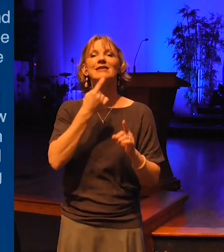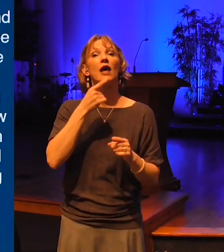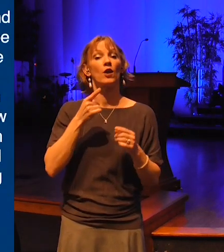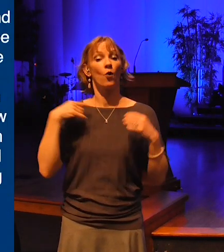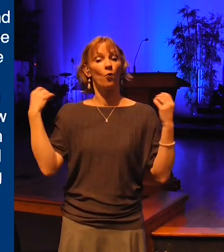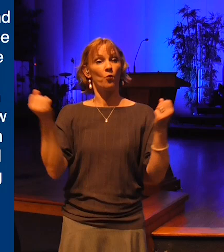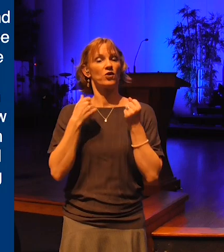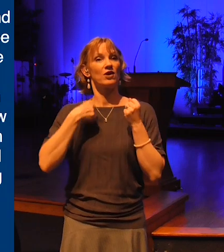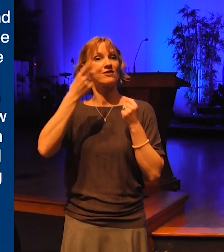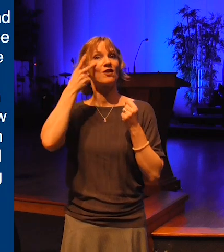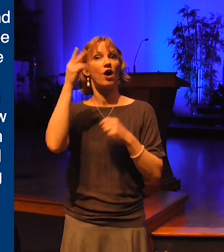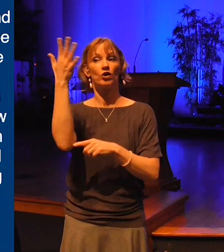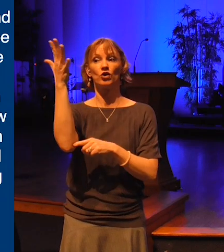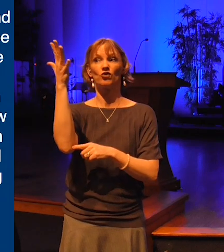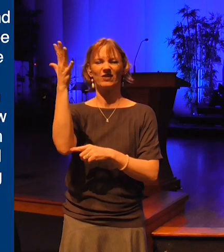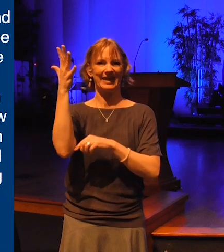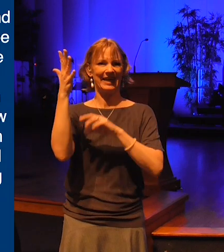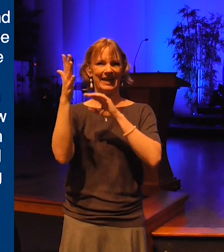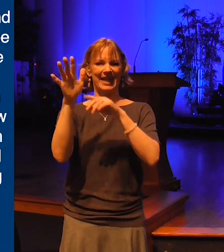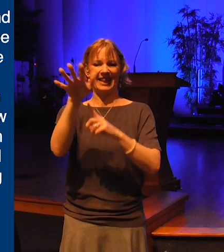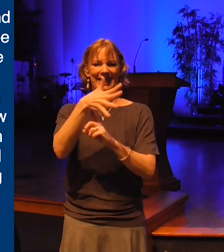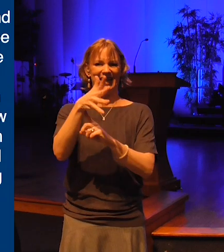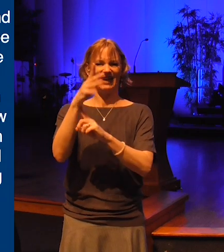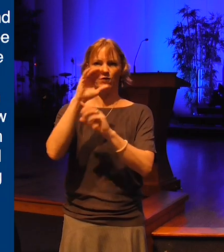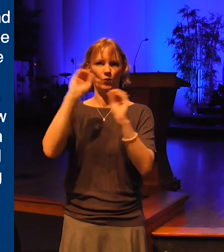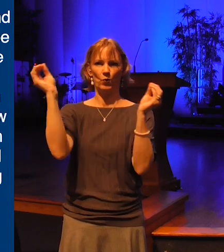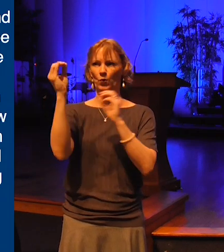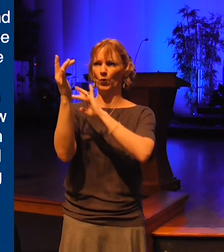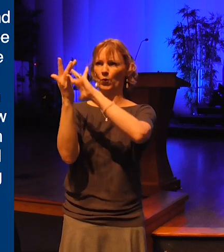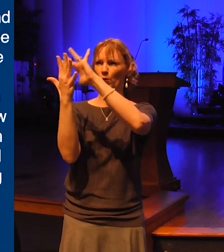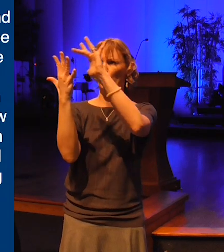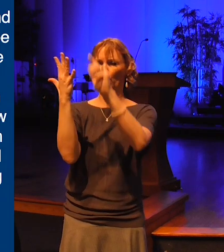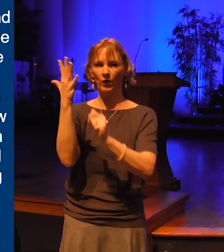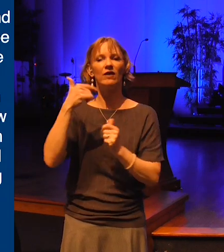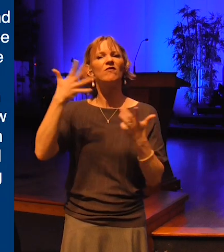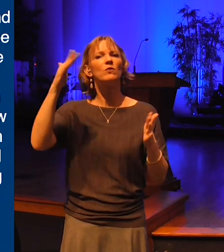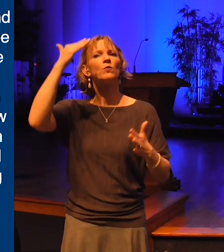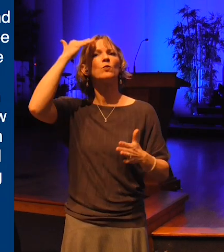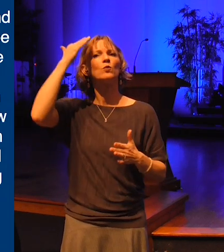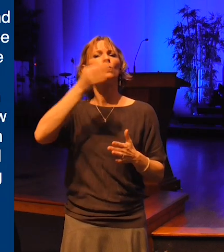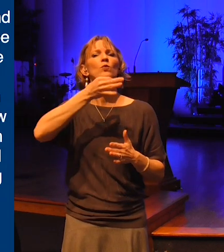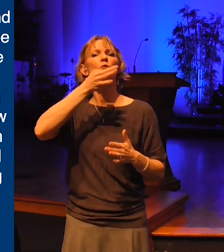stripped of its leaves and I knew that within a little time the leaves would be renewed and that